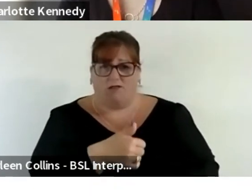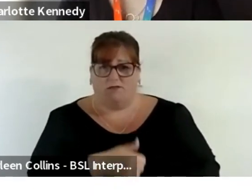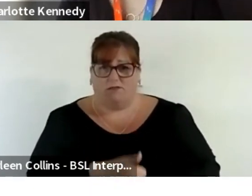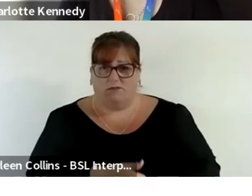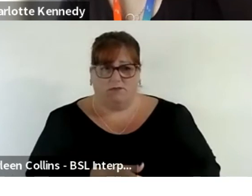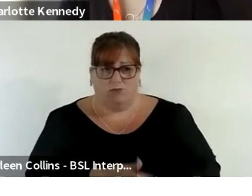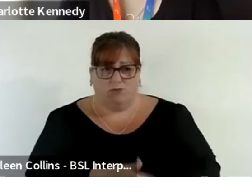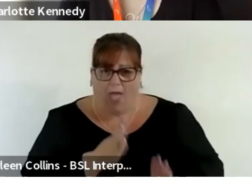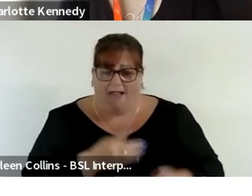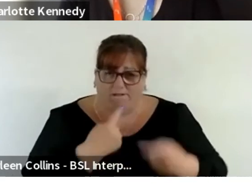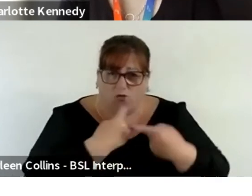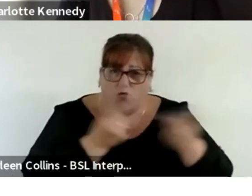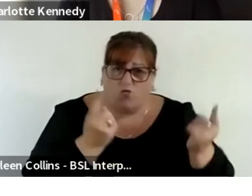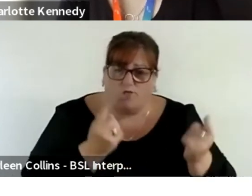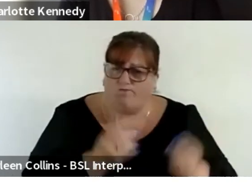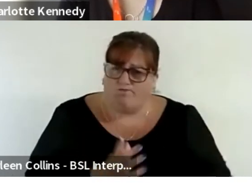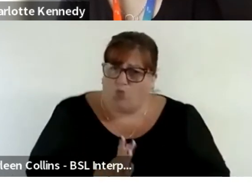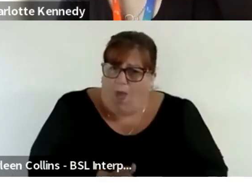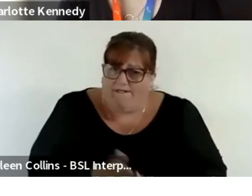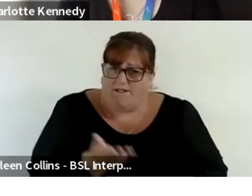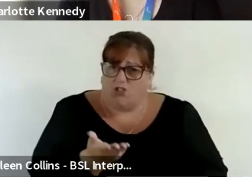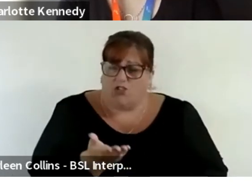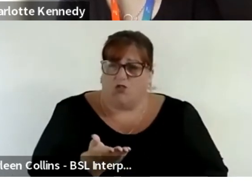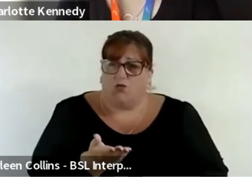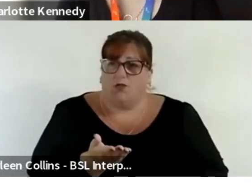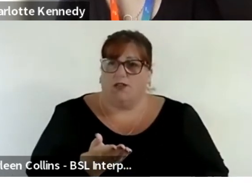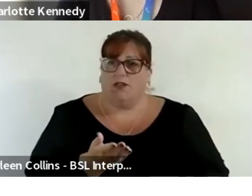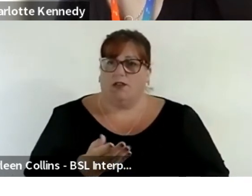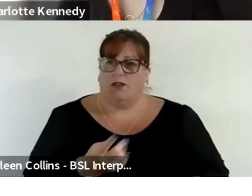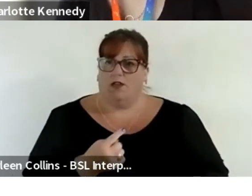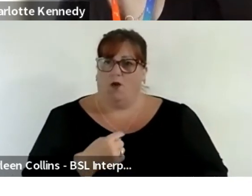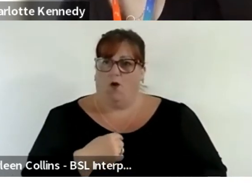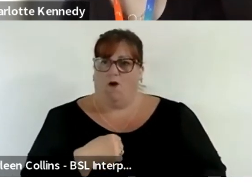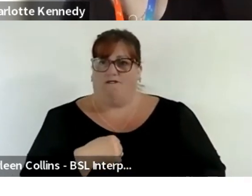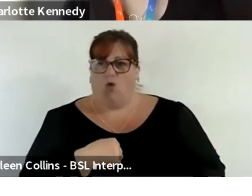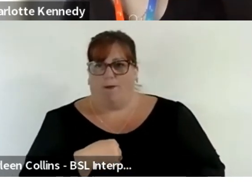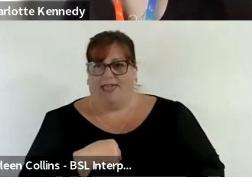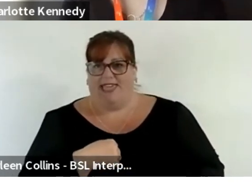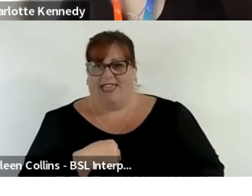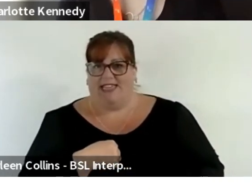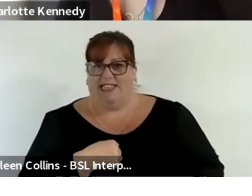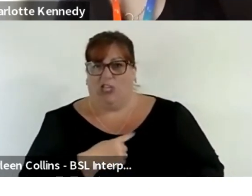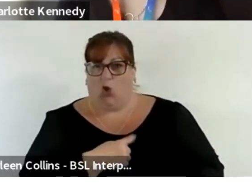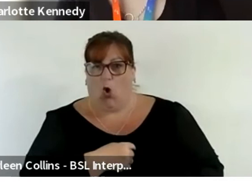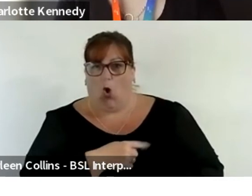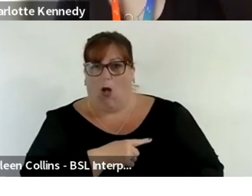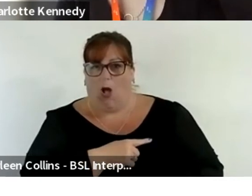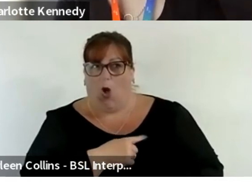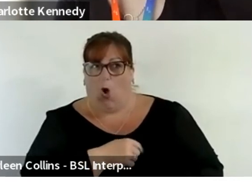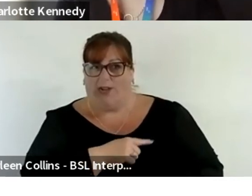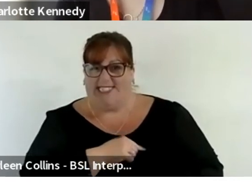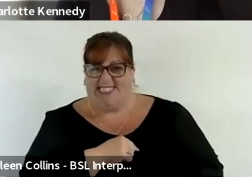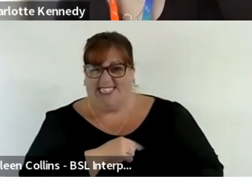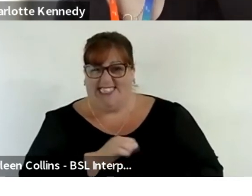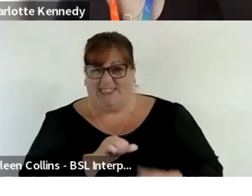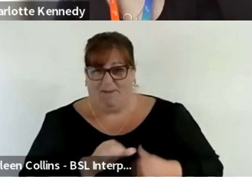Personally, I have found, as cliche as it is, honesty is the best policy. That's just me.